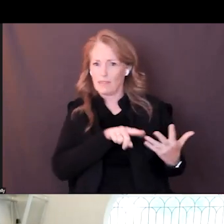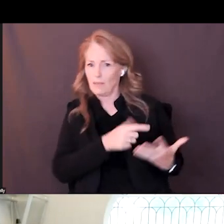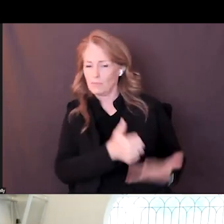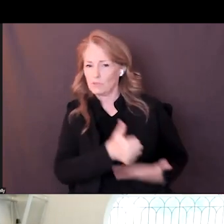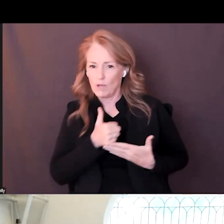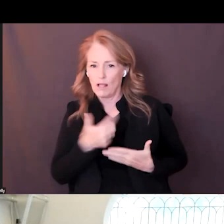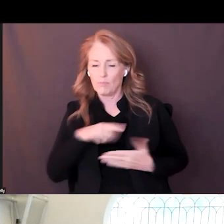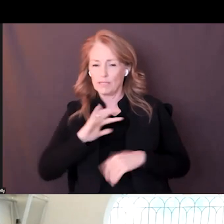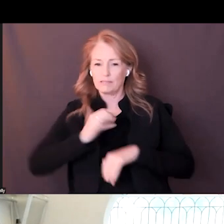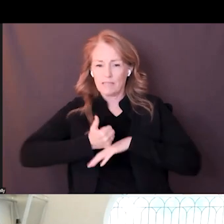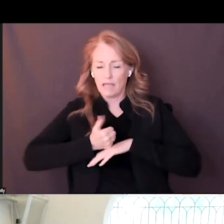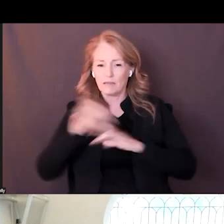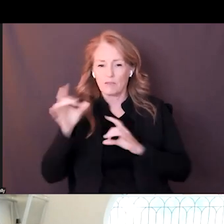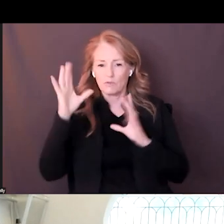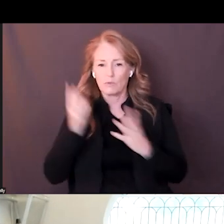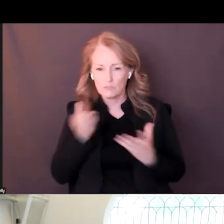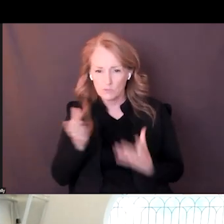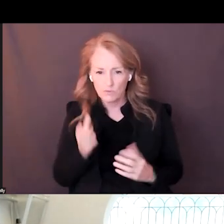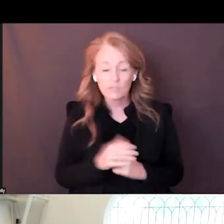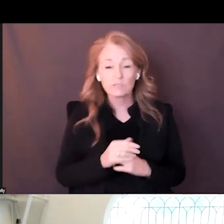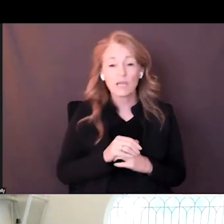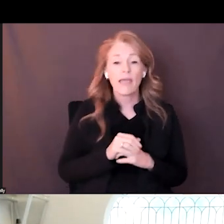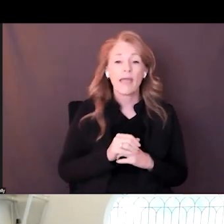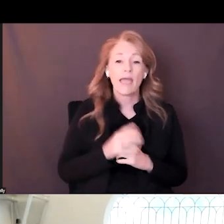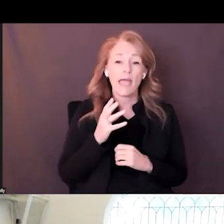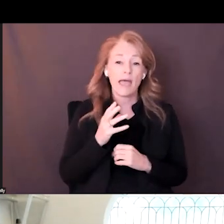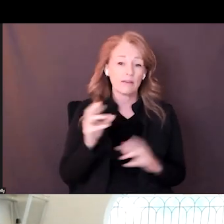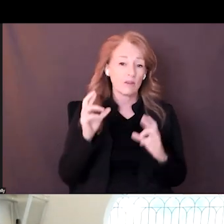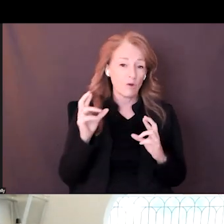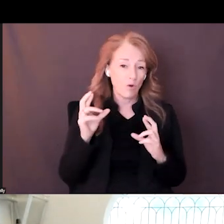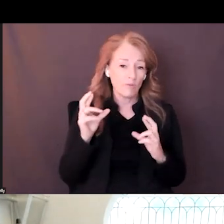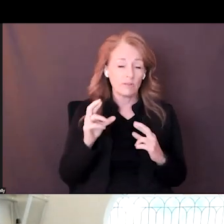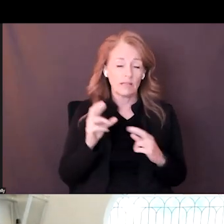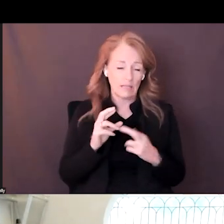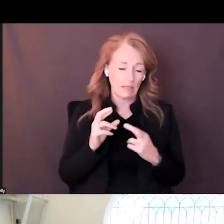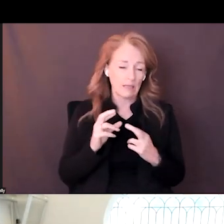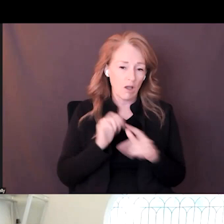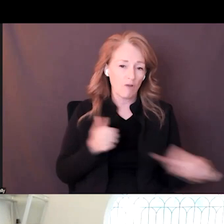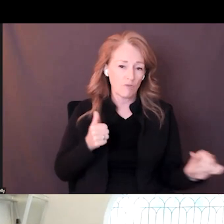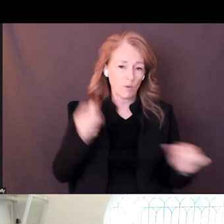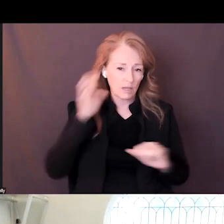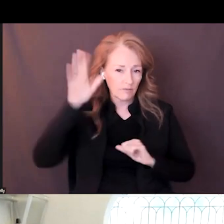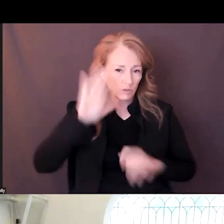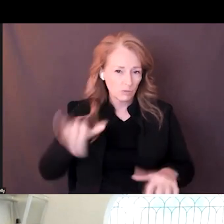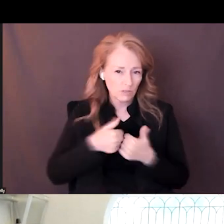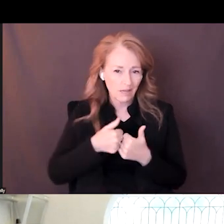AND AVOID THOSE FUTURE CHALLENGES, BUT WE STILL ENDED UP HAVING SOME,